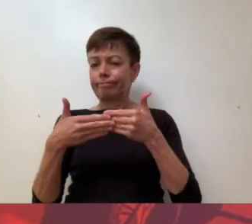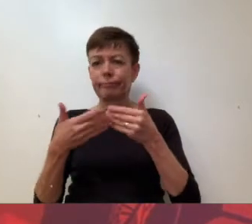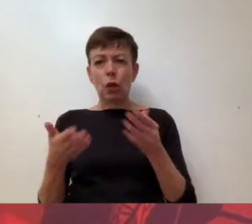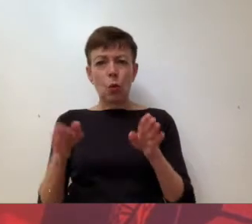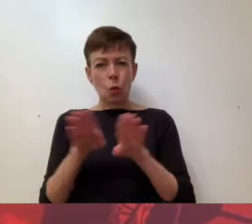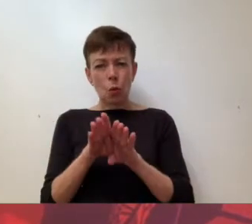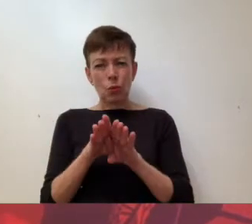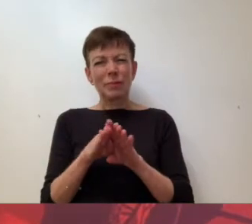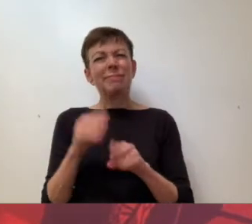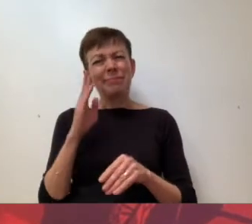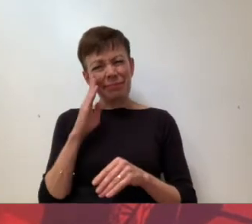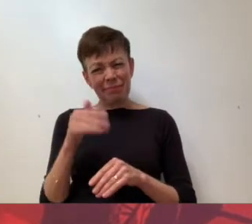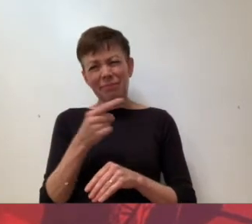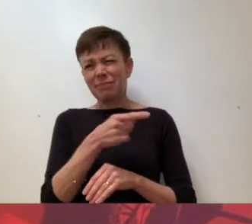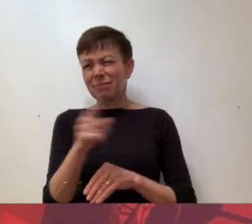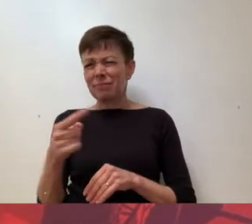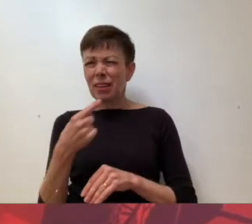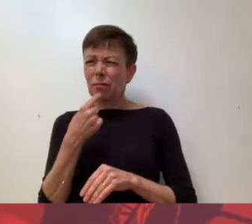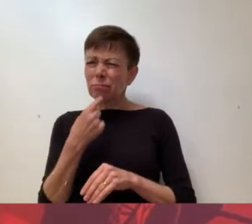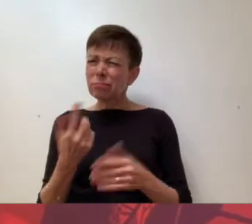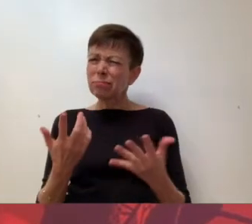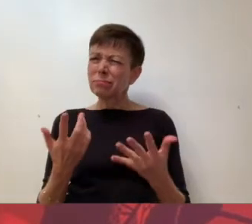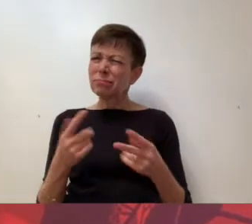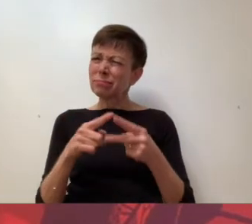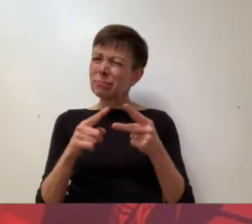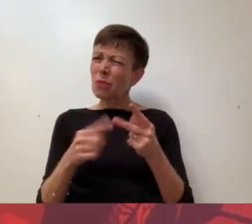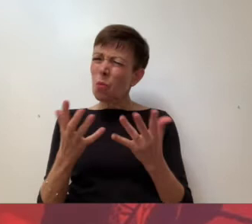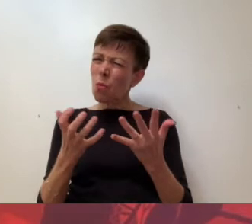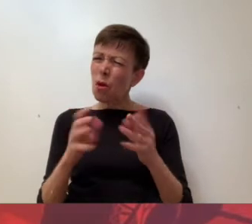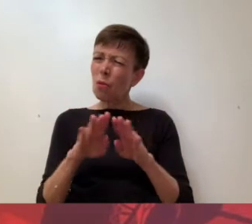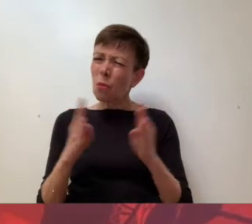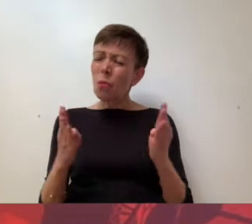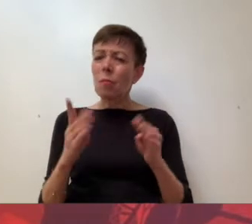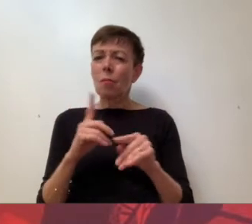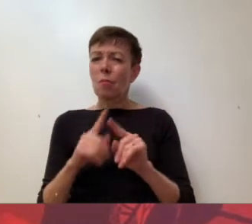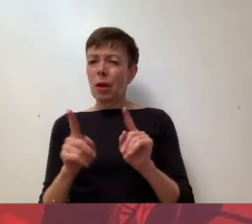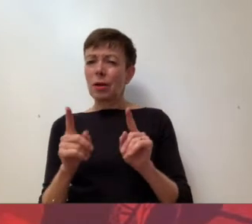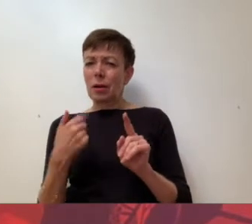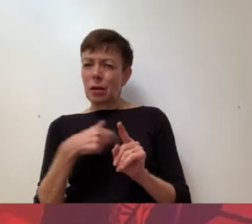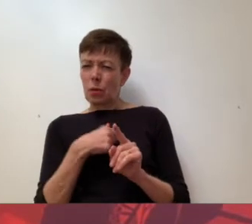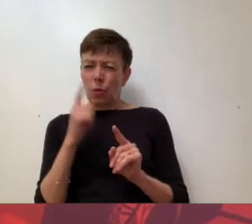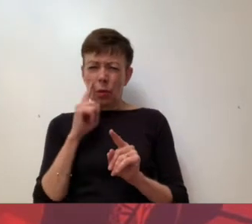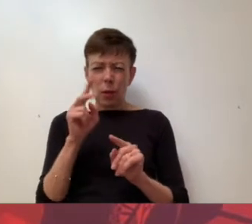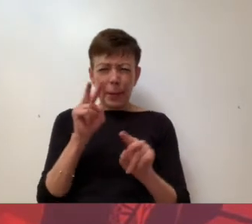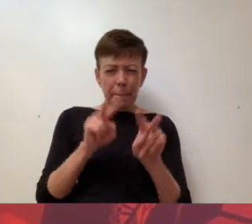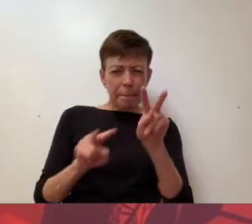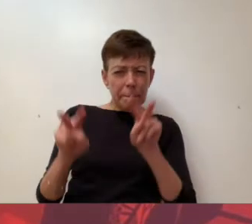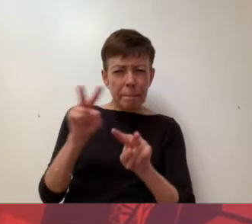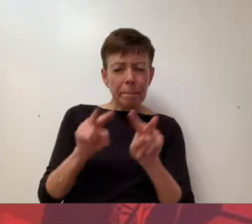remain closed at this time. So I know that that will be a disappointment to many people,